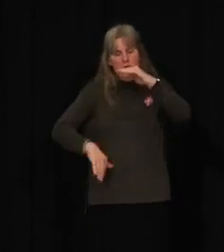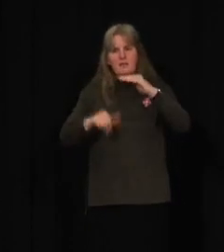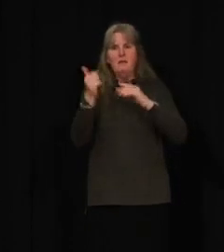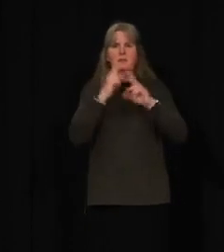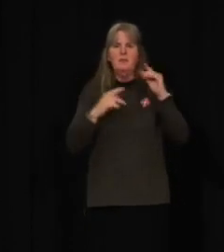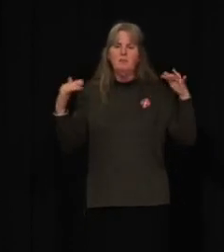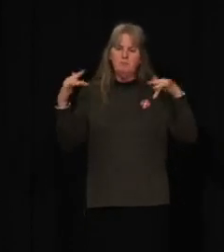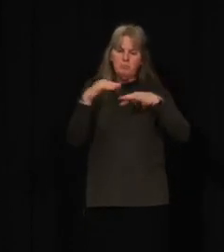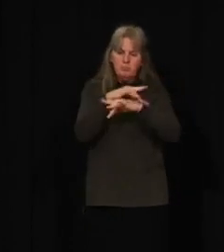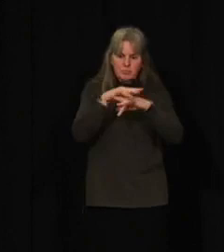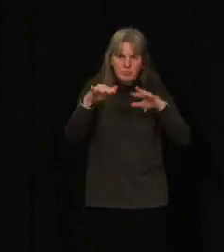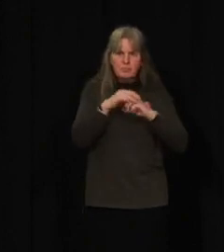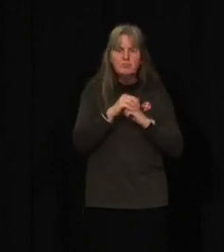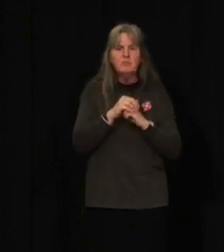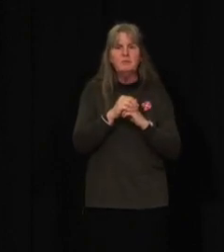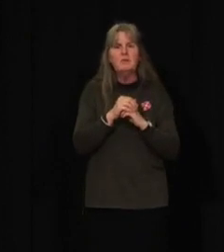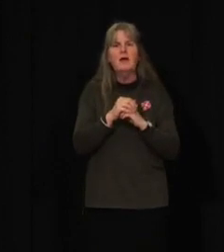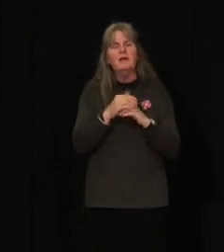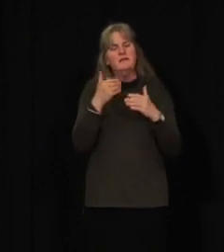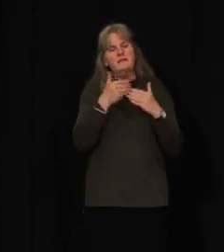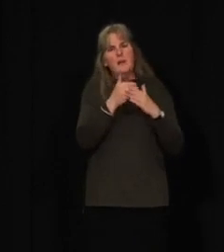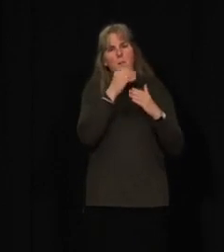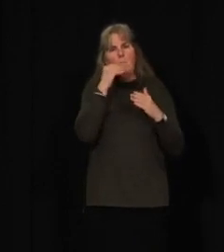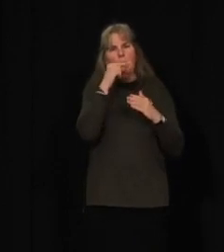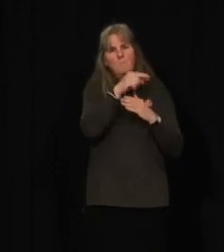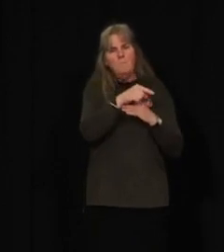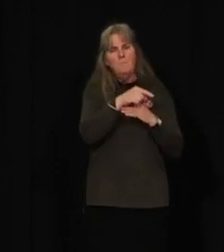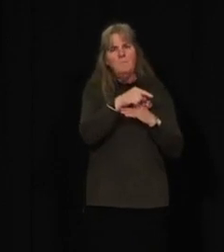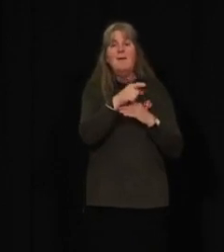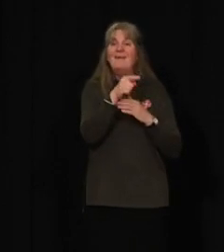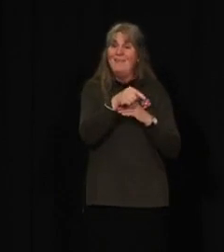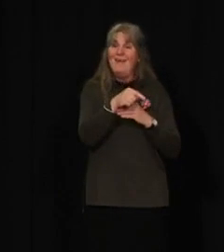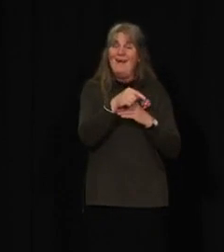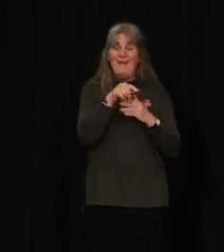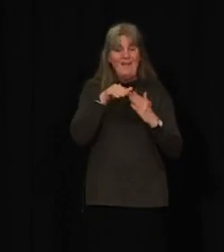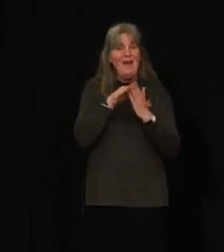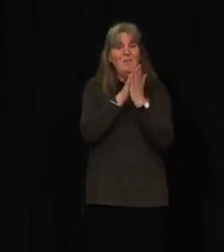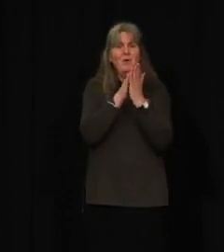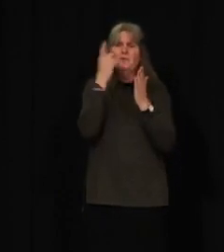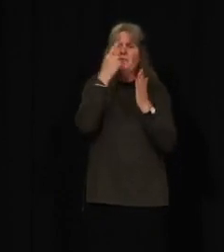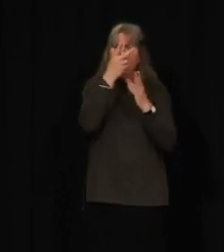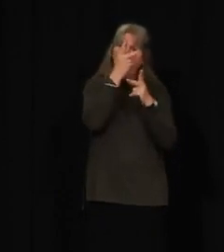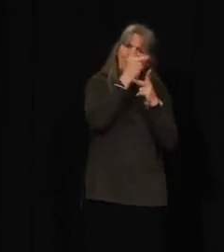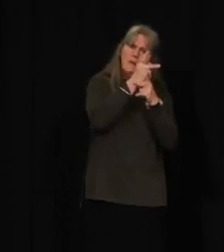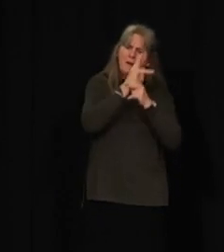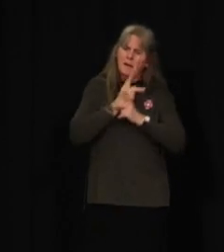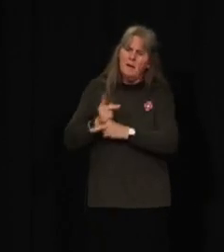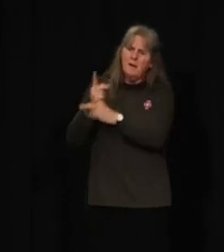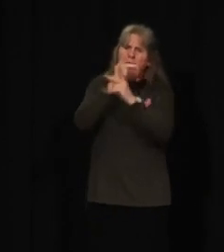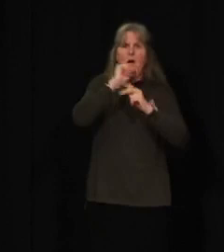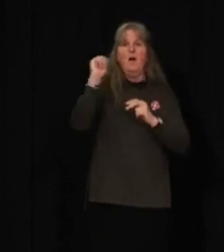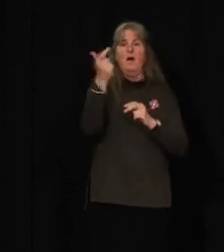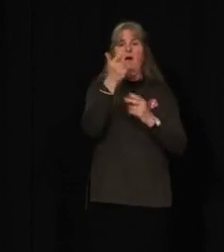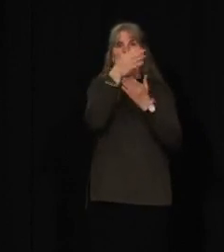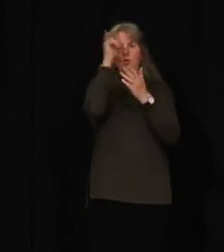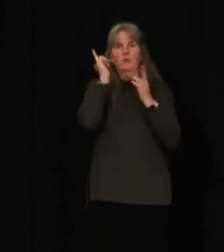people, and to stay close to home. This messaging and approach is designed to protect all individuals.